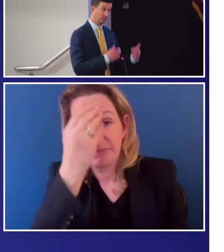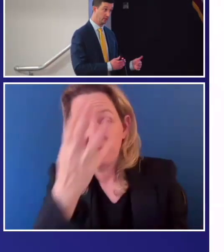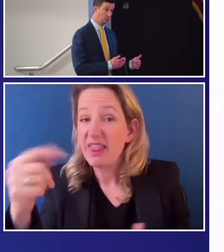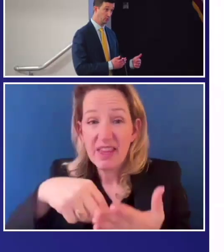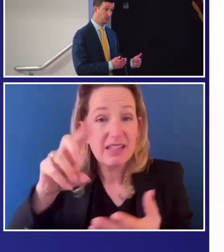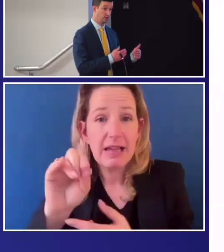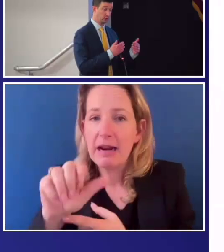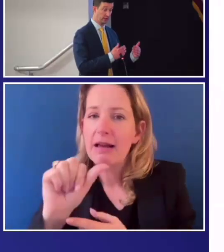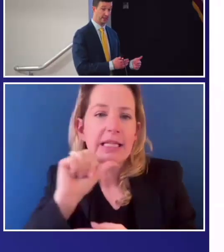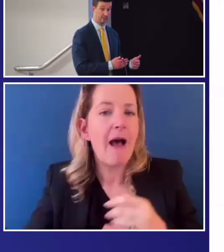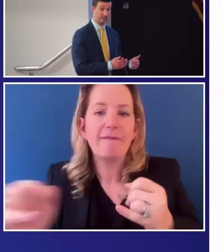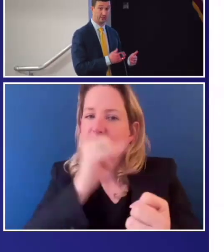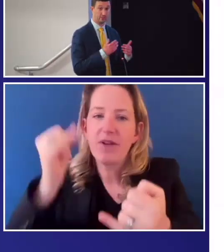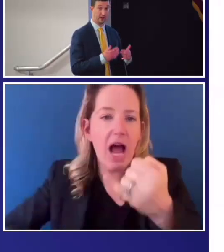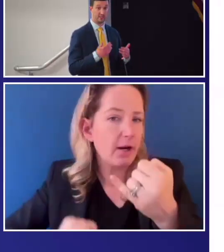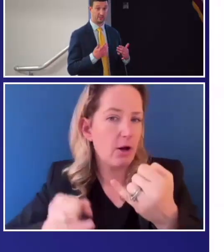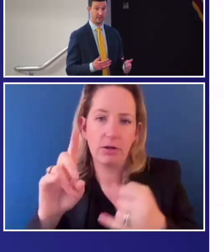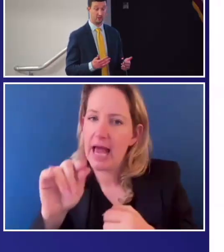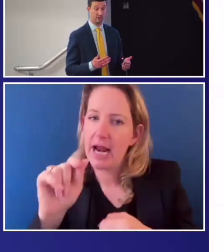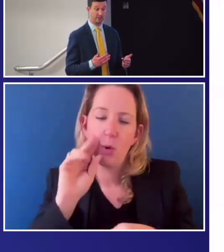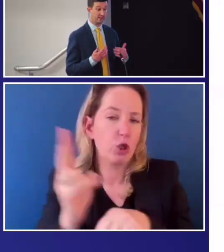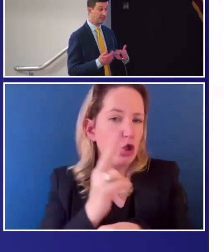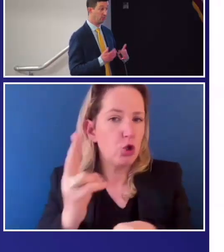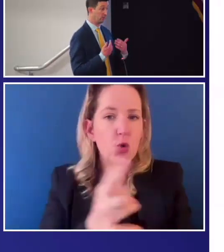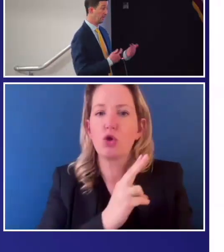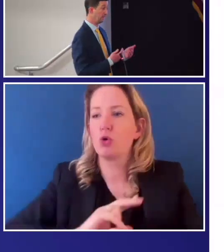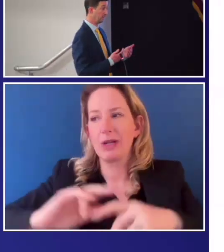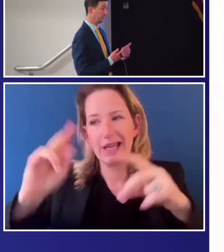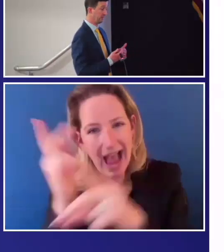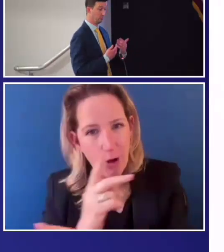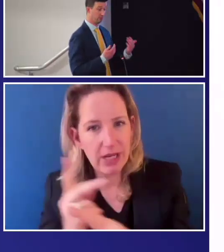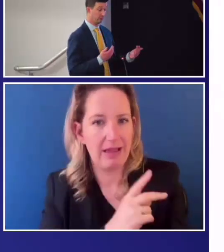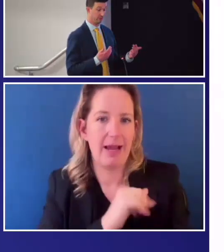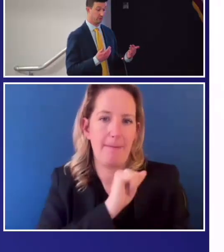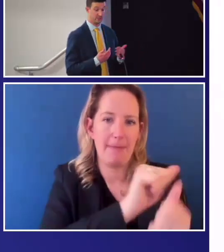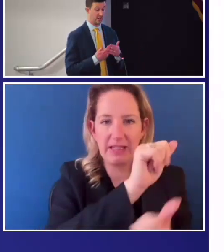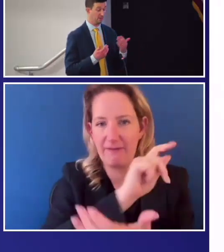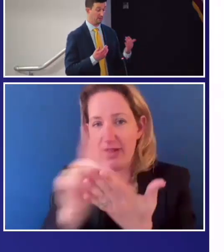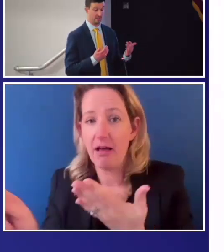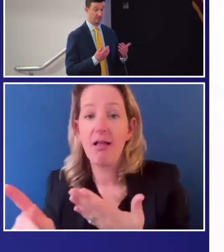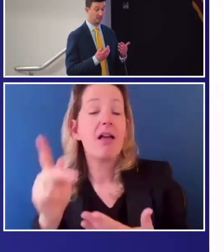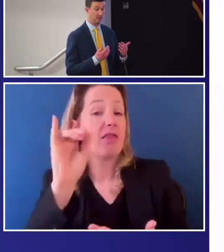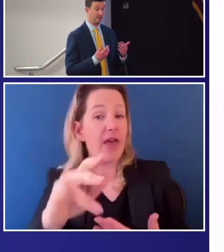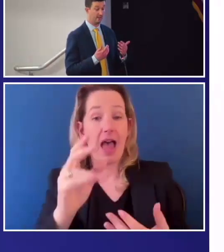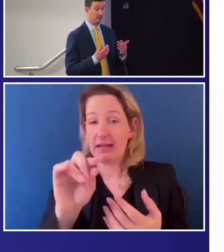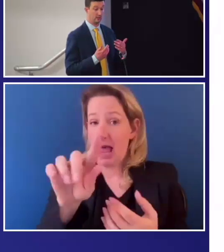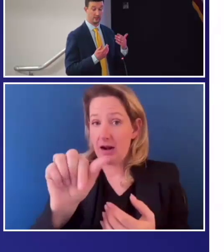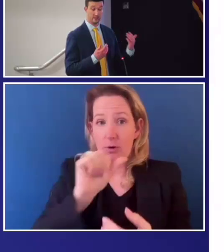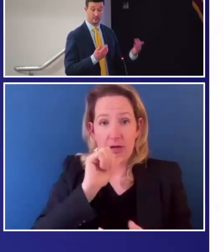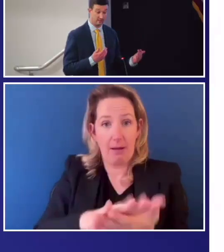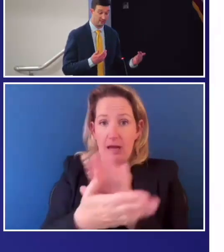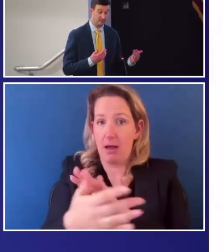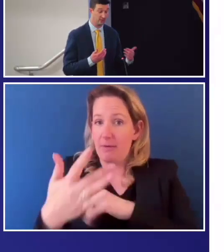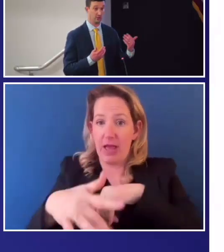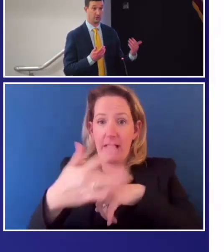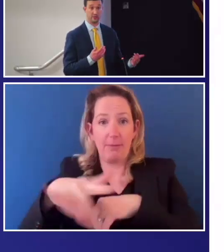be used to calculate the pass/fail. That data will not become available for the first time until late this year or early